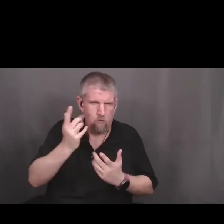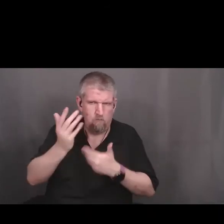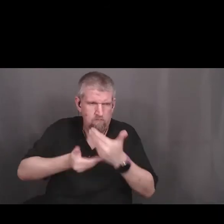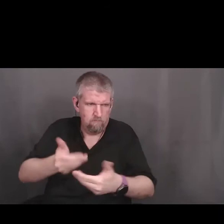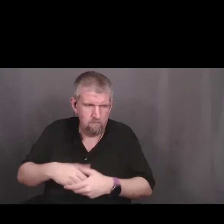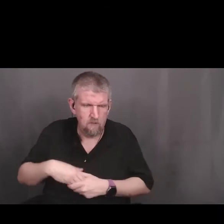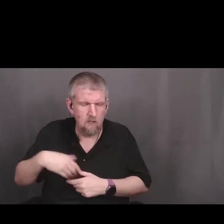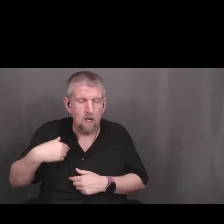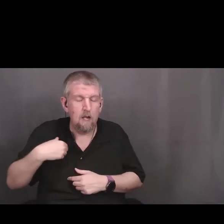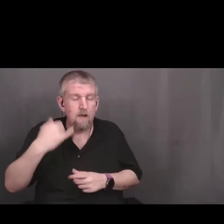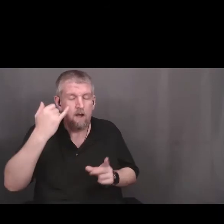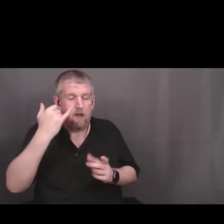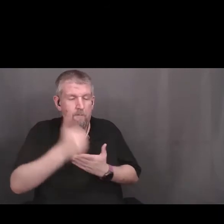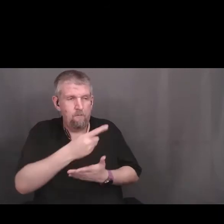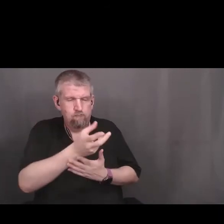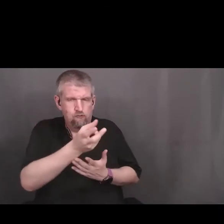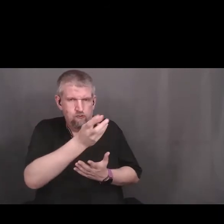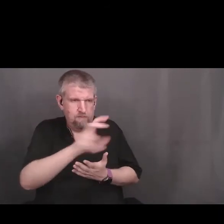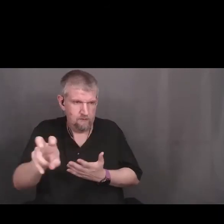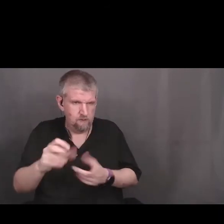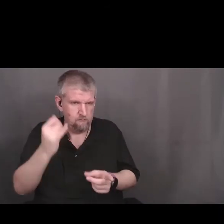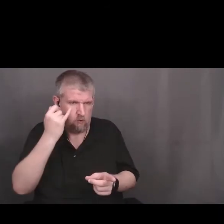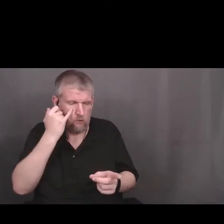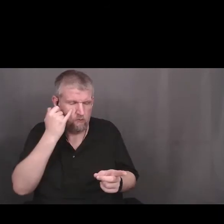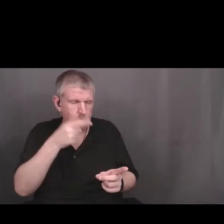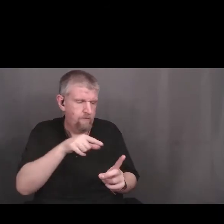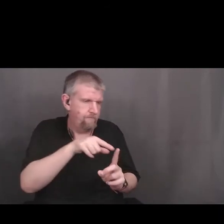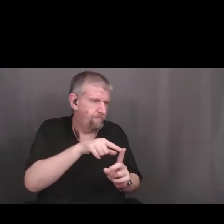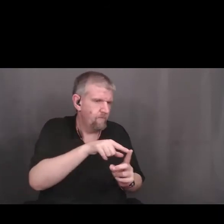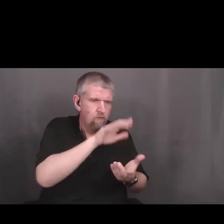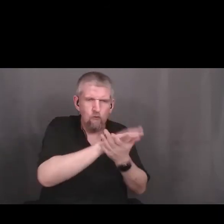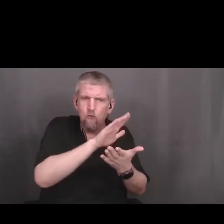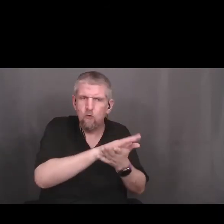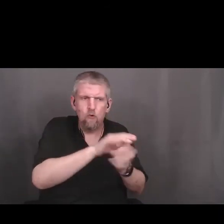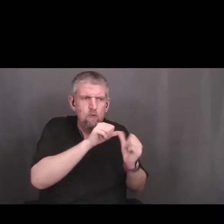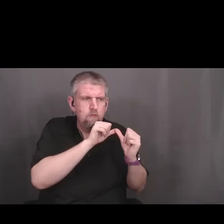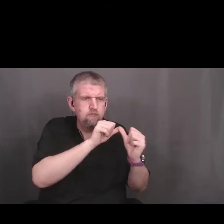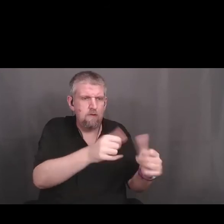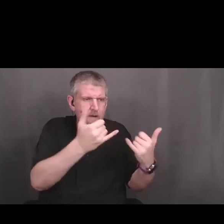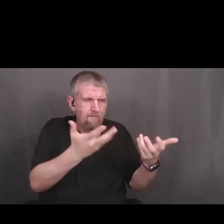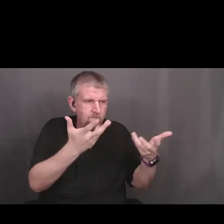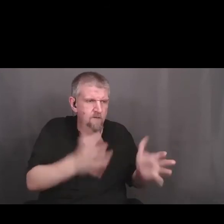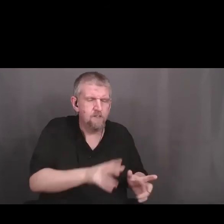So, let's say that somebody is transitioning from school to entering the workforce.